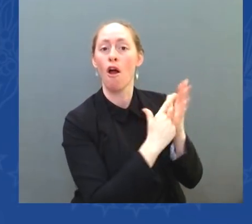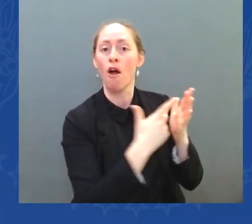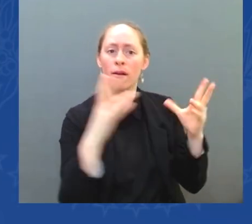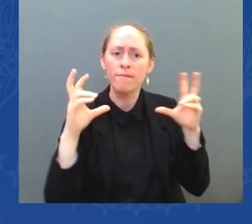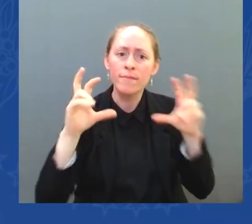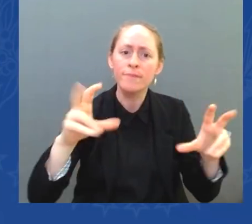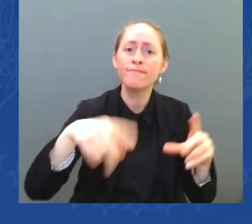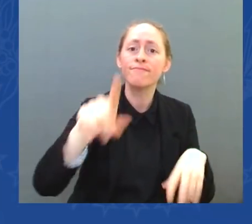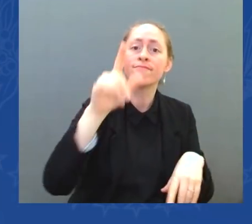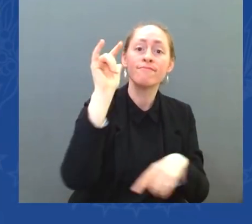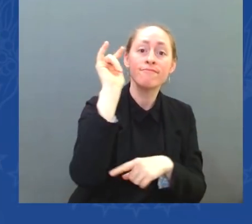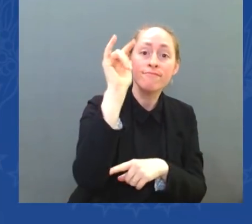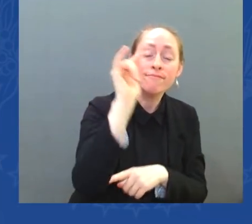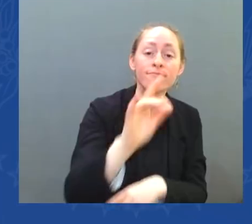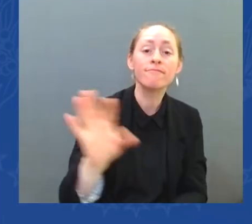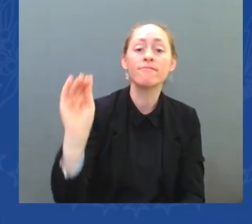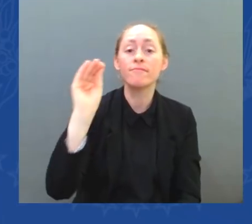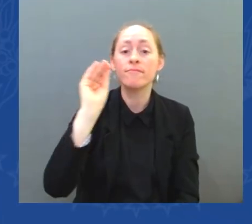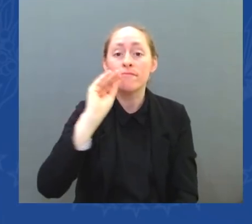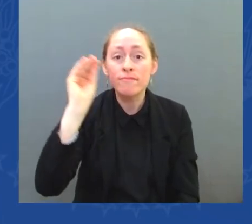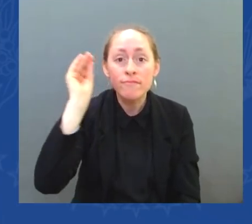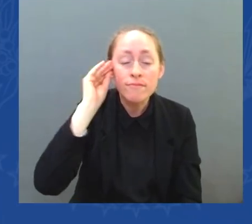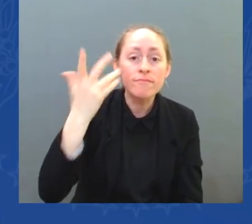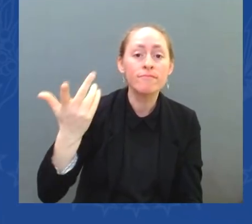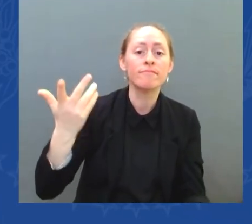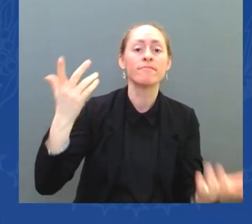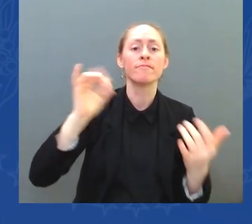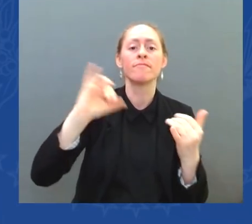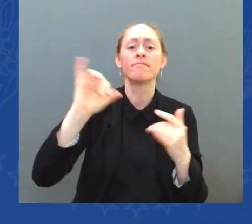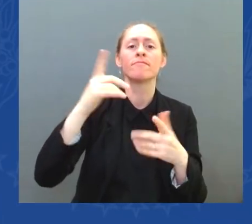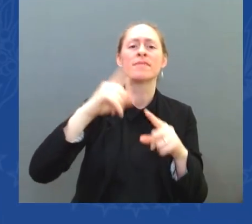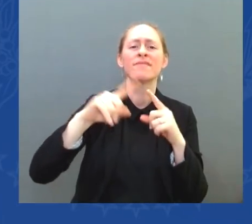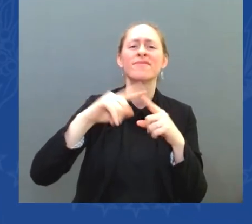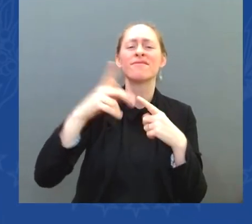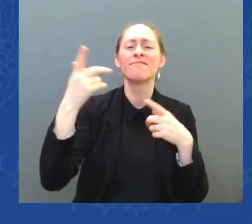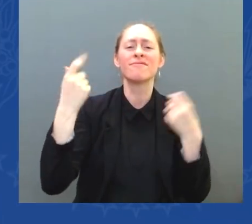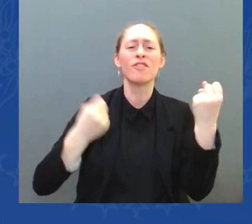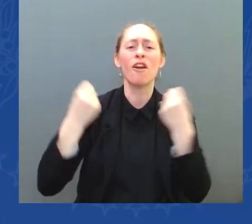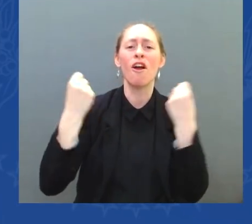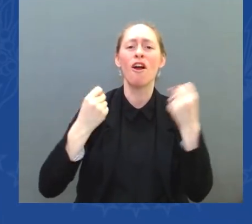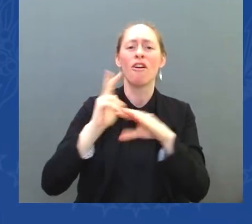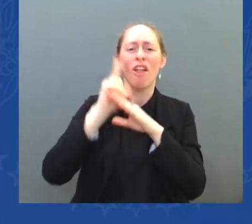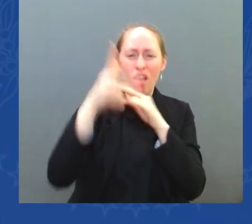so our farmers can get their goods to market. And we're also getting poisonous lead out of our drinking water